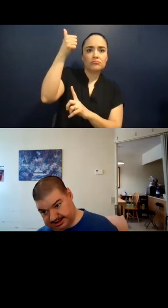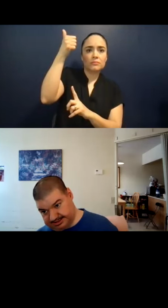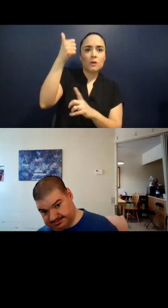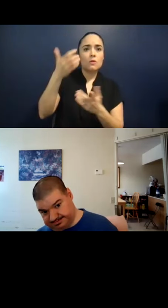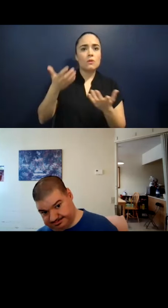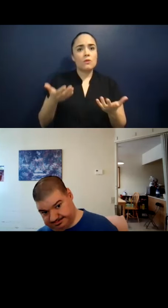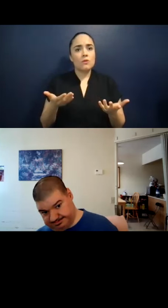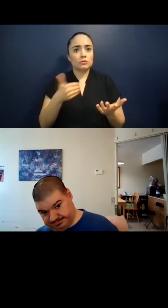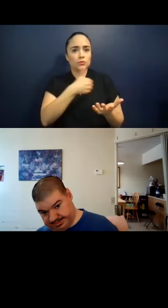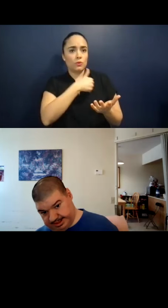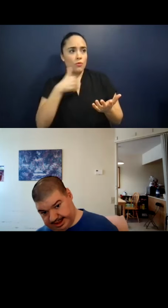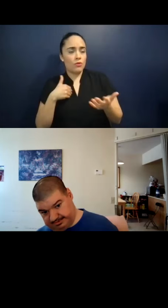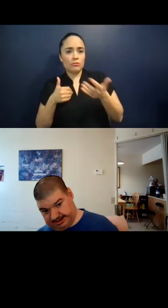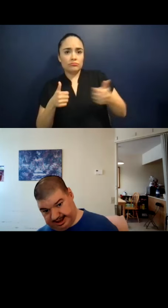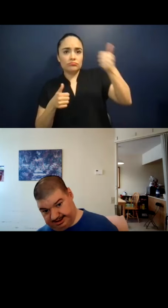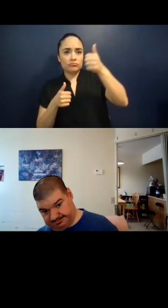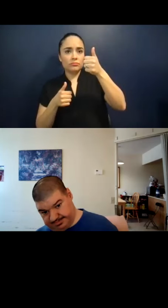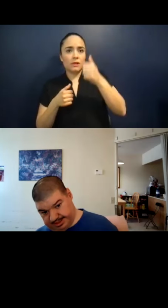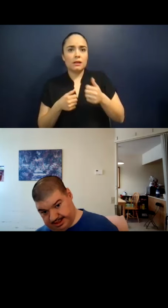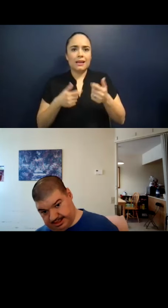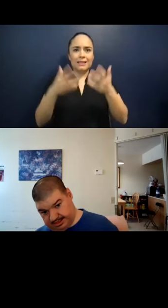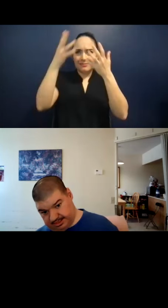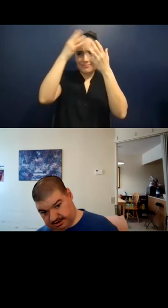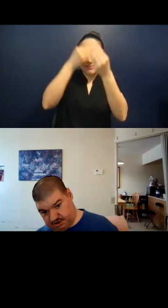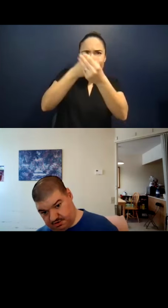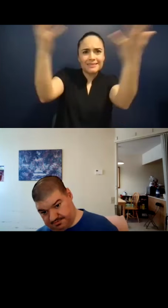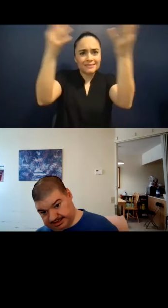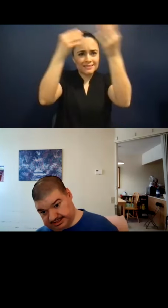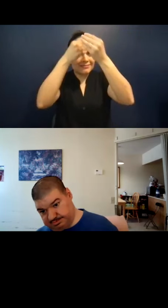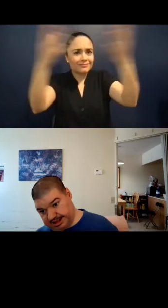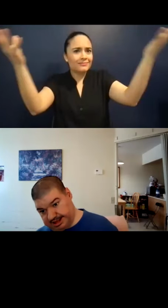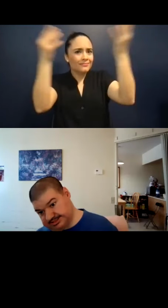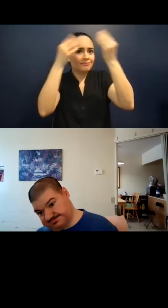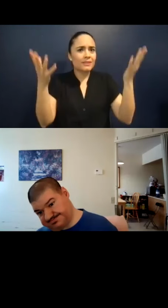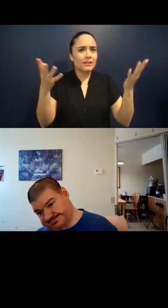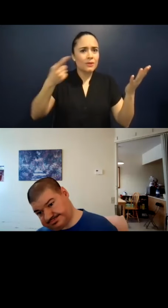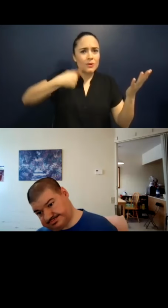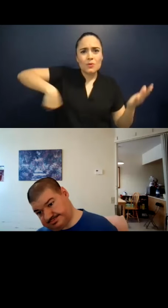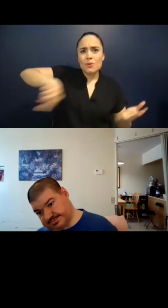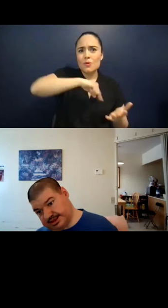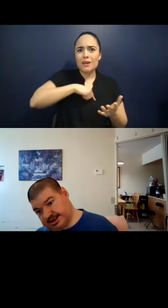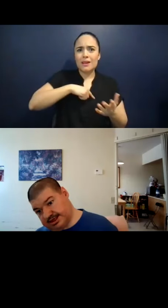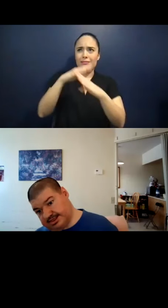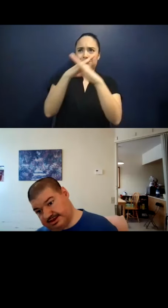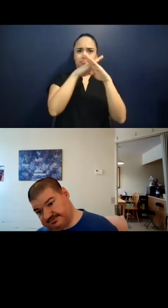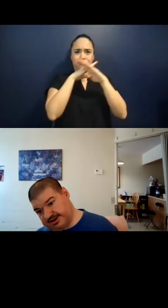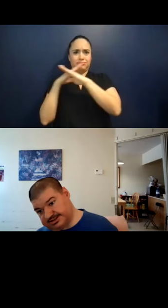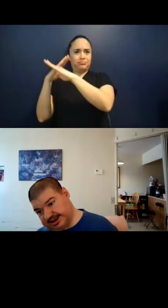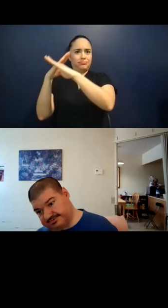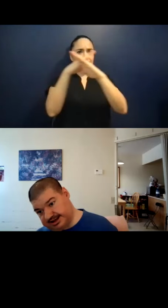per minister Trio, or Premier Ford or Mayor Tori , every day we